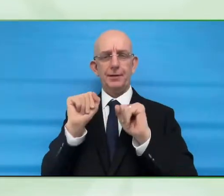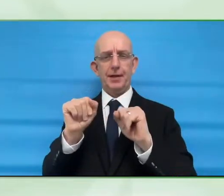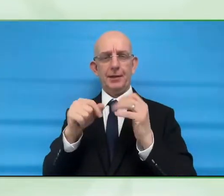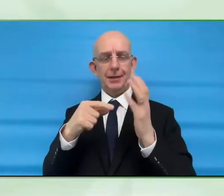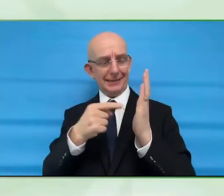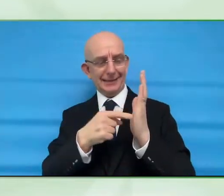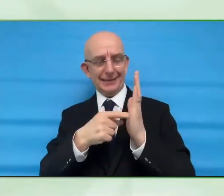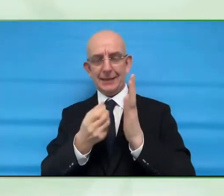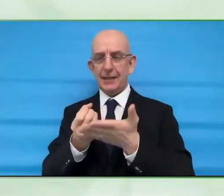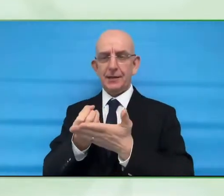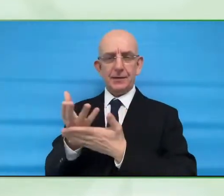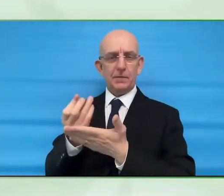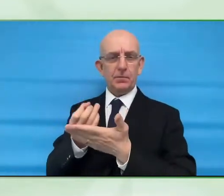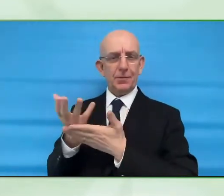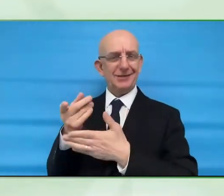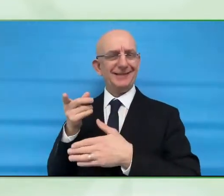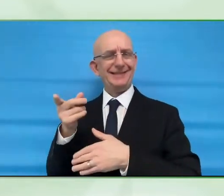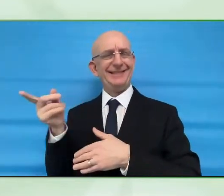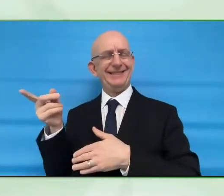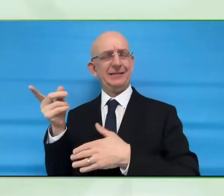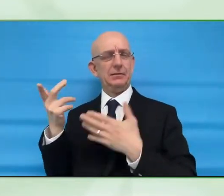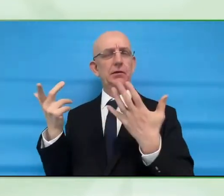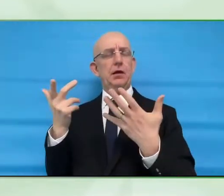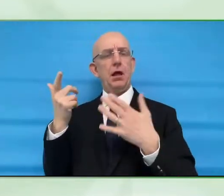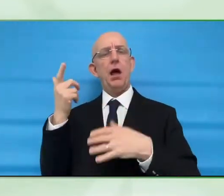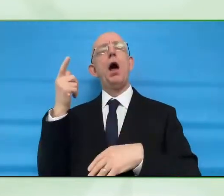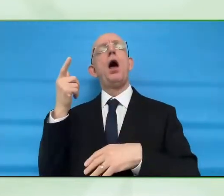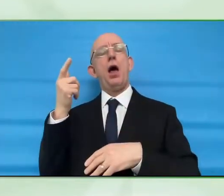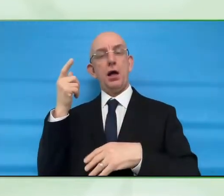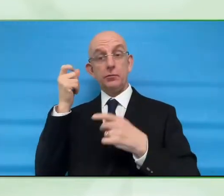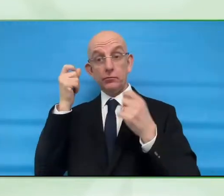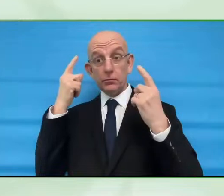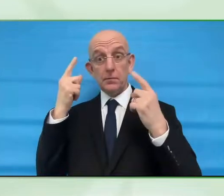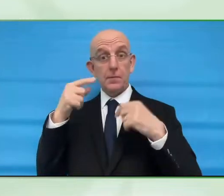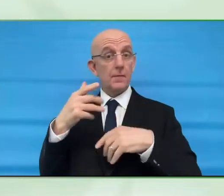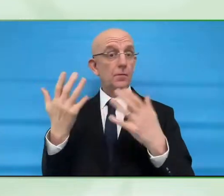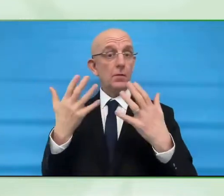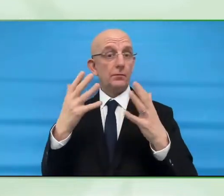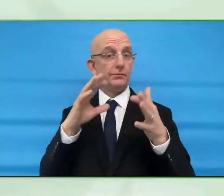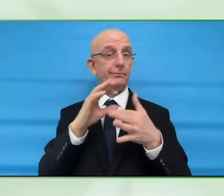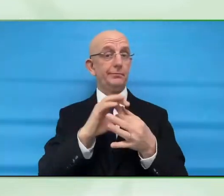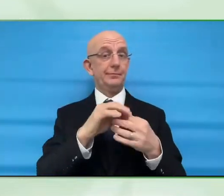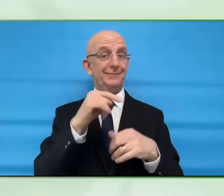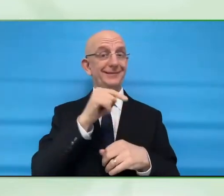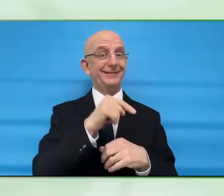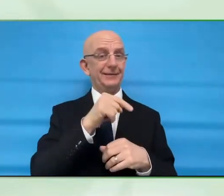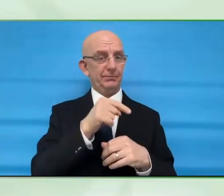This is something that particularly can appeal the people with visual impairment.